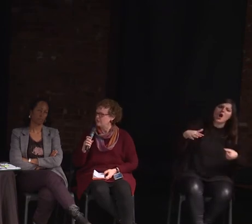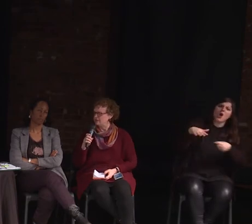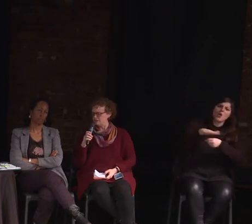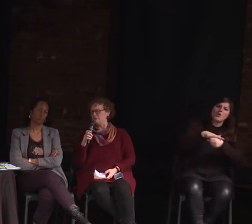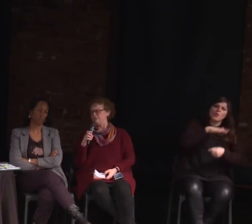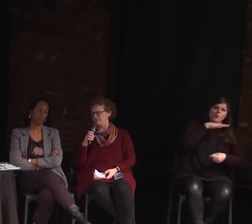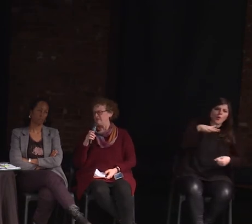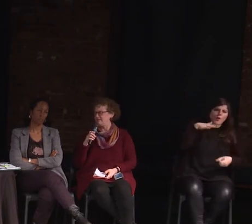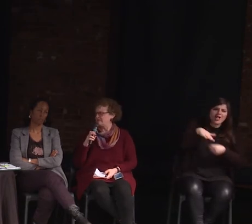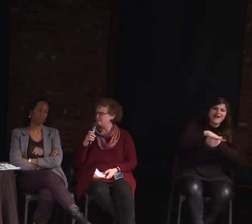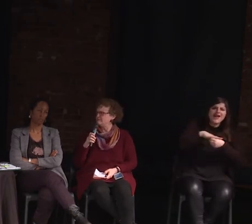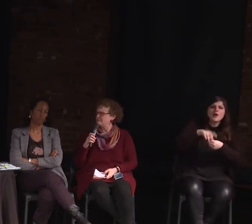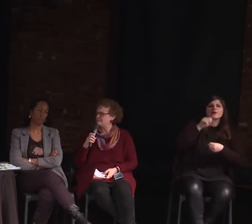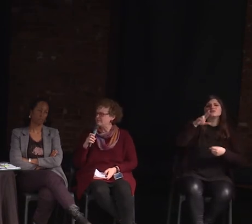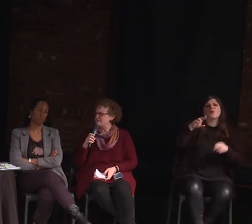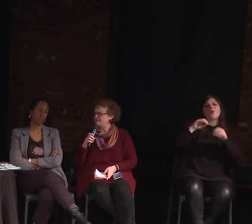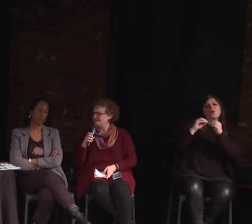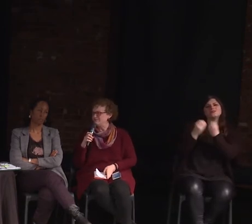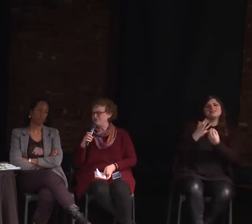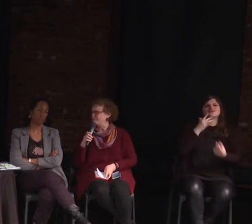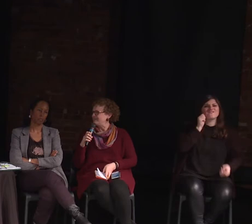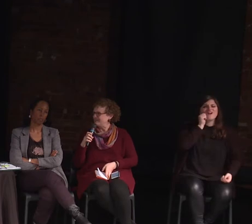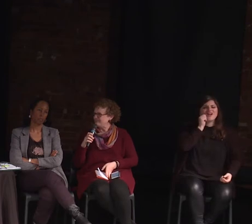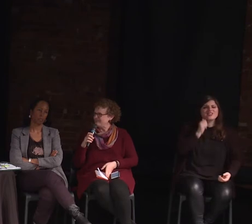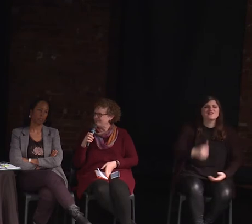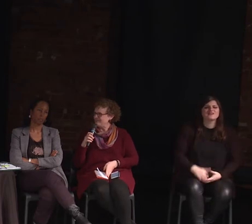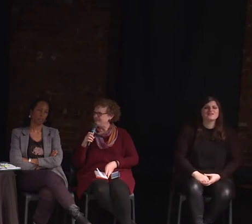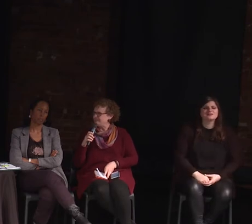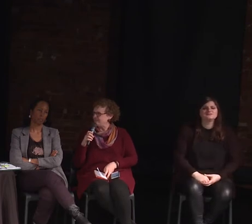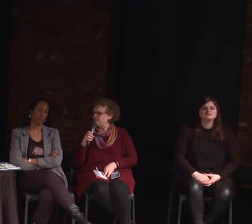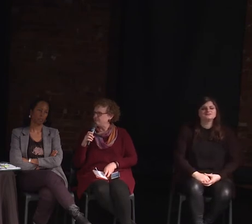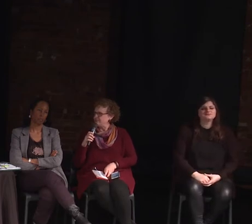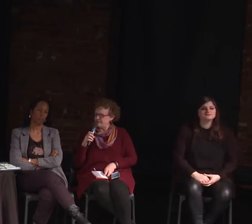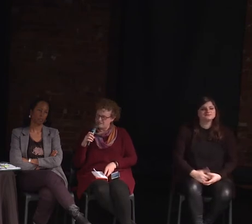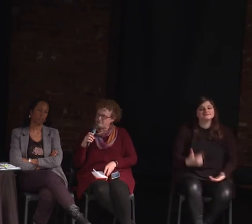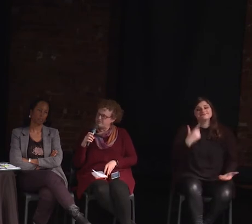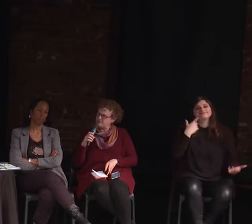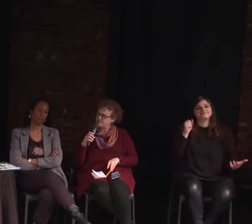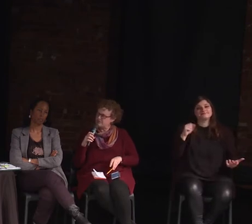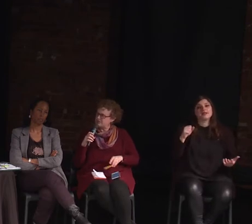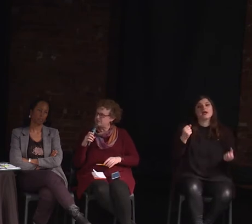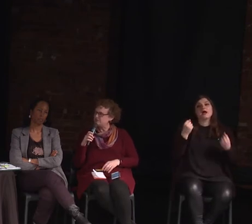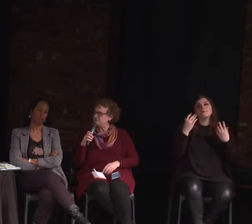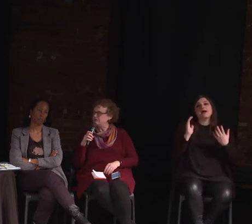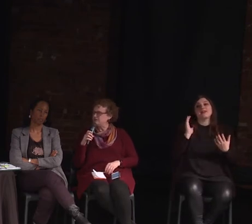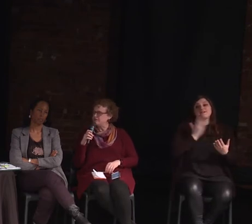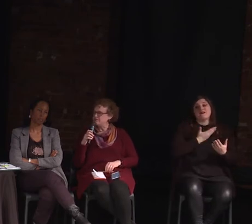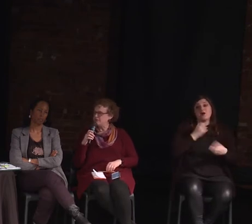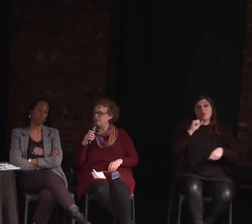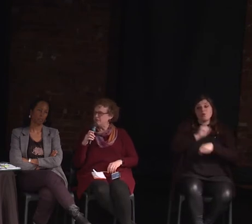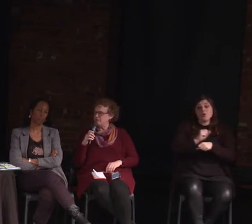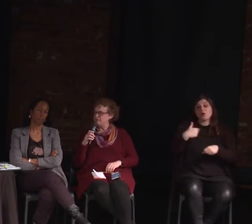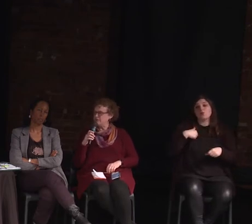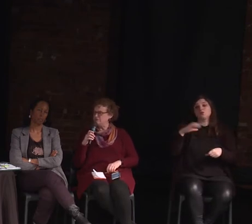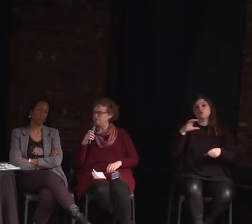Susan: I think I did jump the gun a bit with the work we're doing, the comprehensive organizational health.